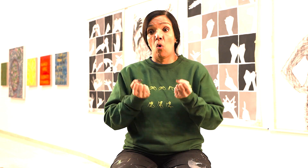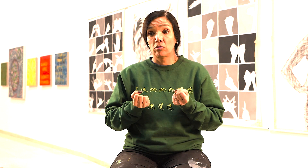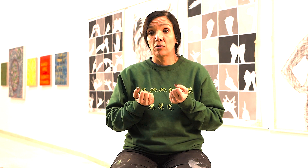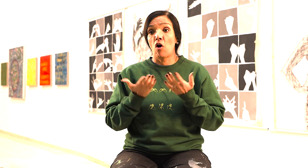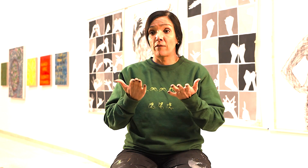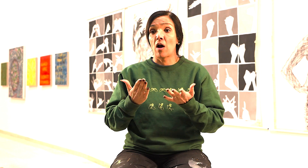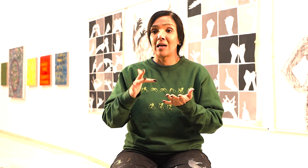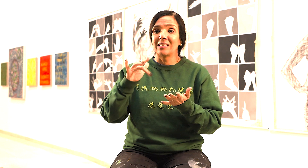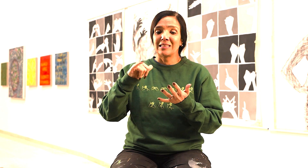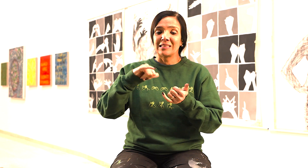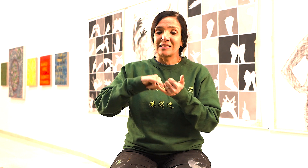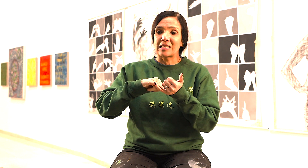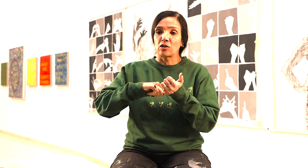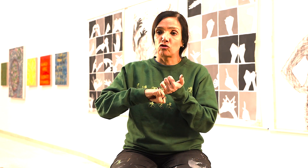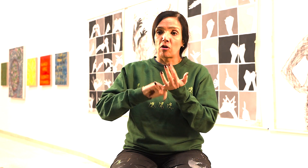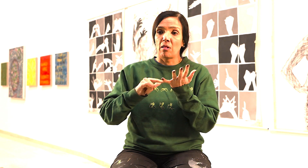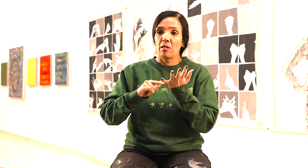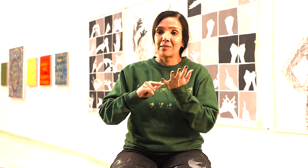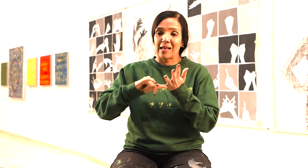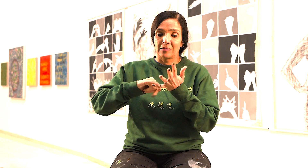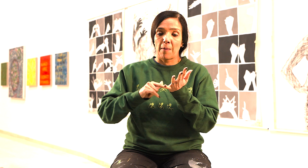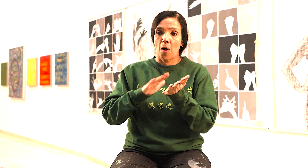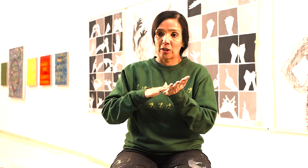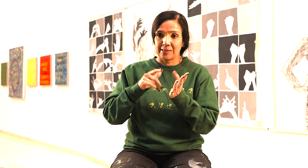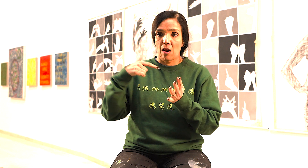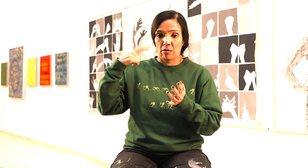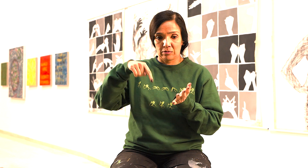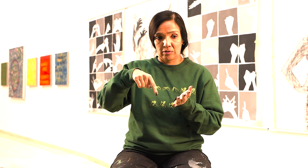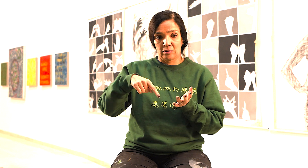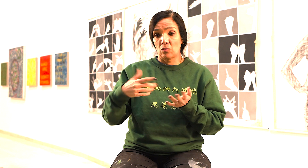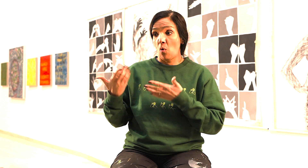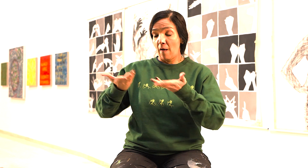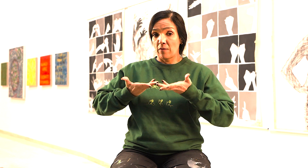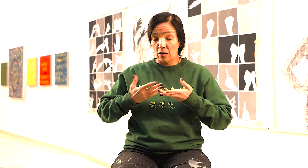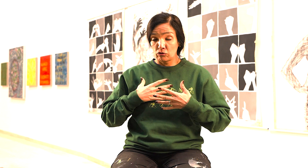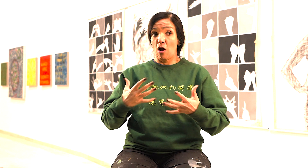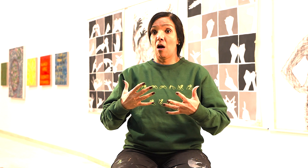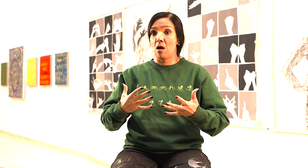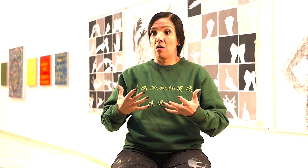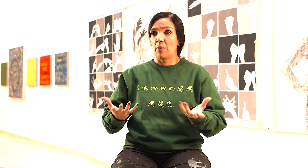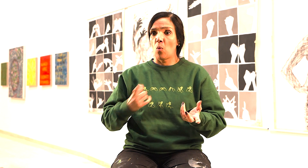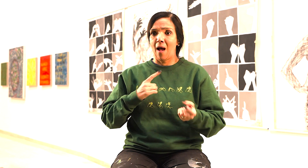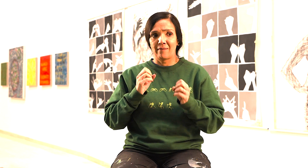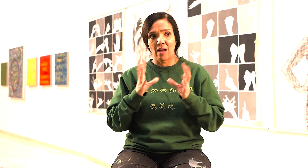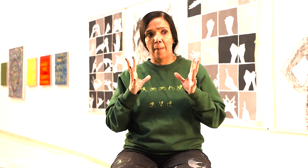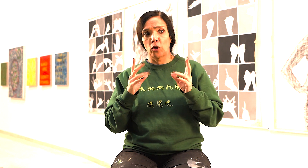I got offered a place at Central Saint Martins in London. They offered me a place, which was a shock to me.